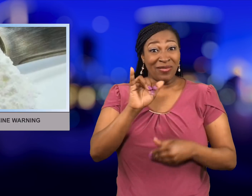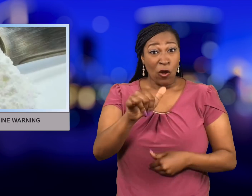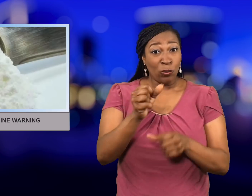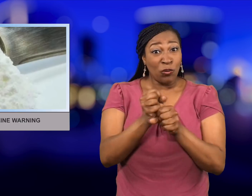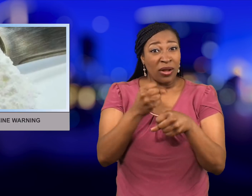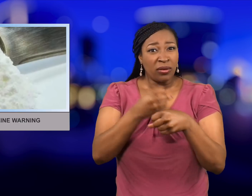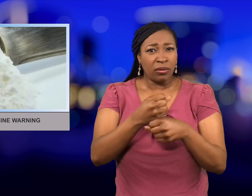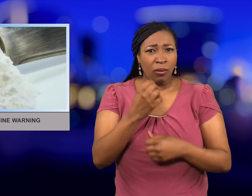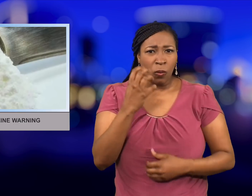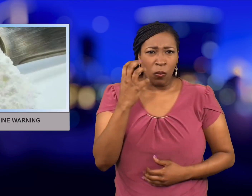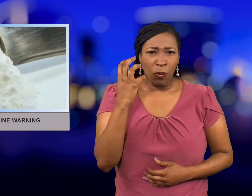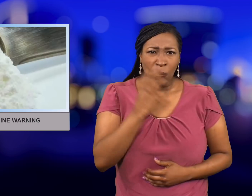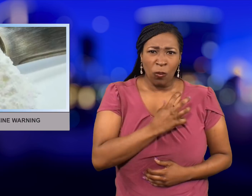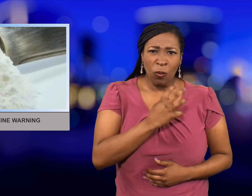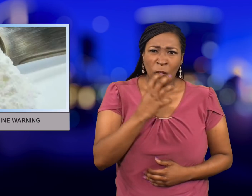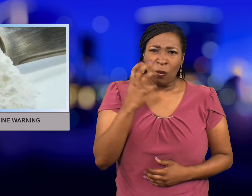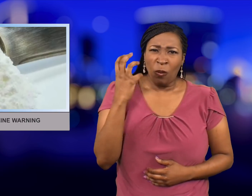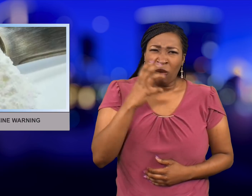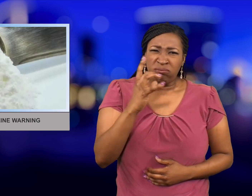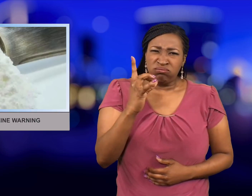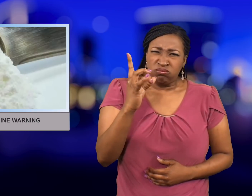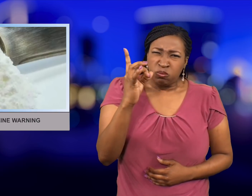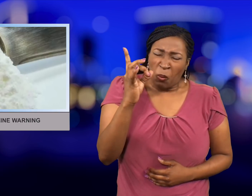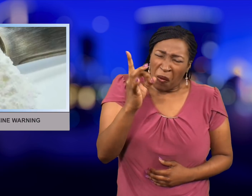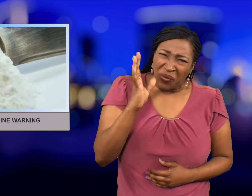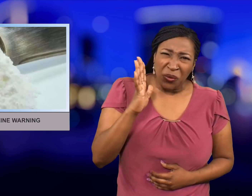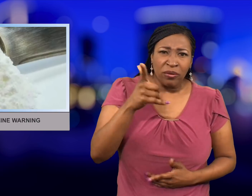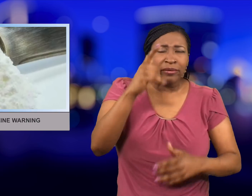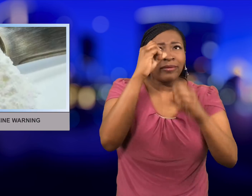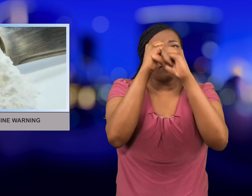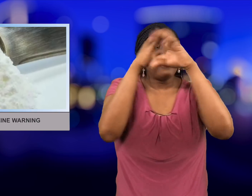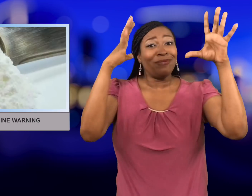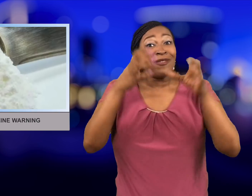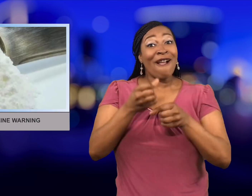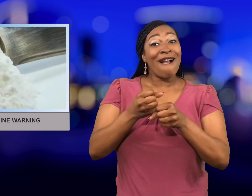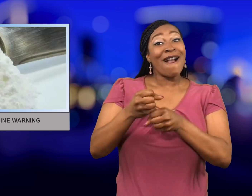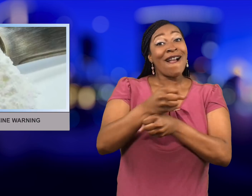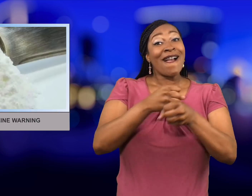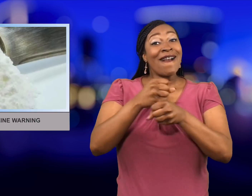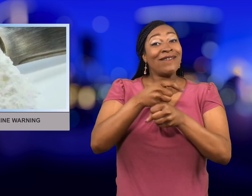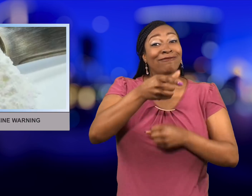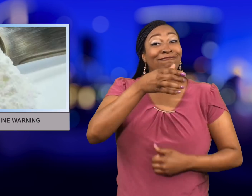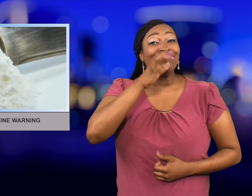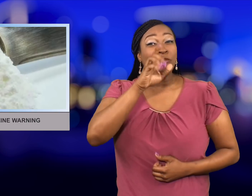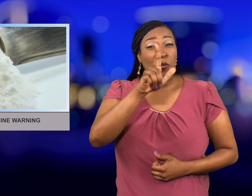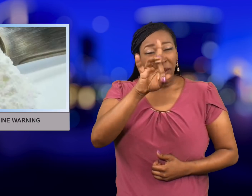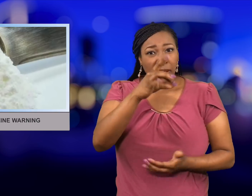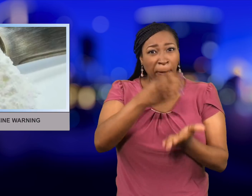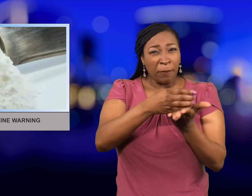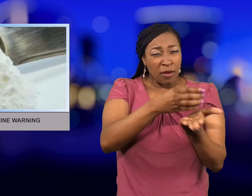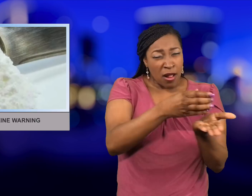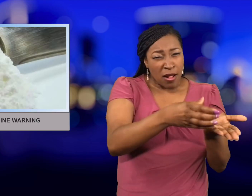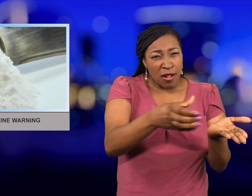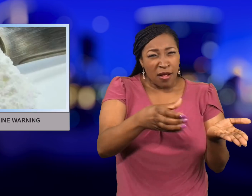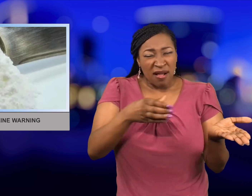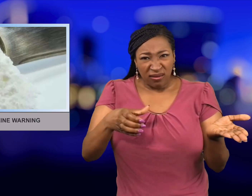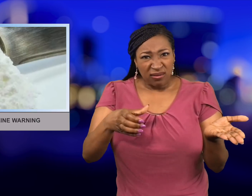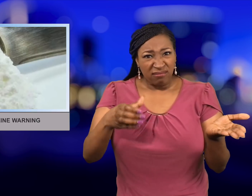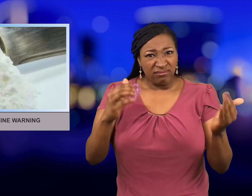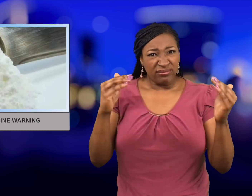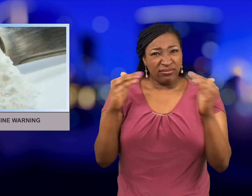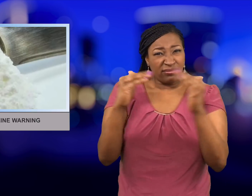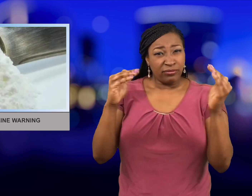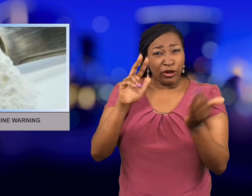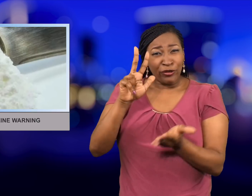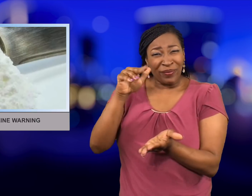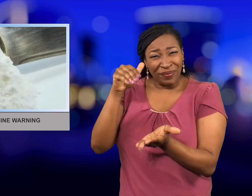The FDA says some of these products can contain as much as 3,200 mg of caffeine, the equivalent